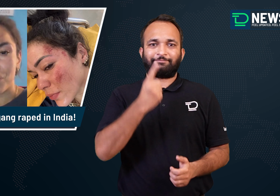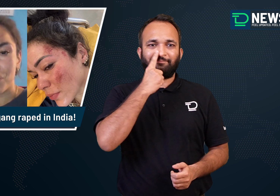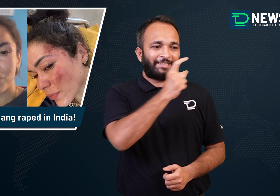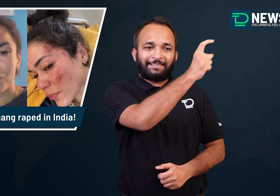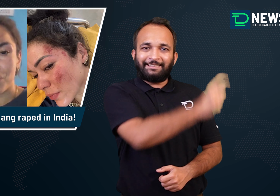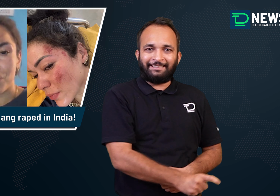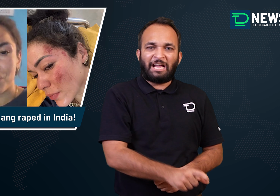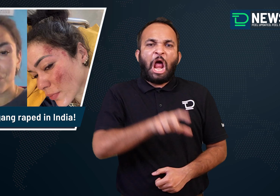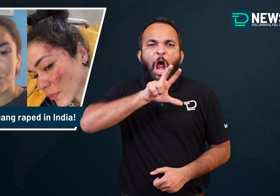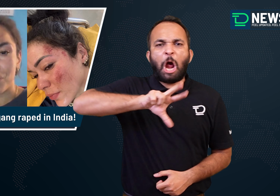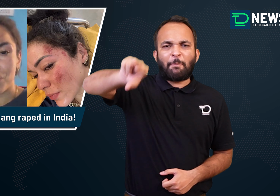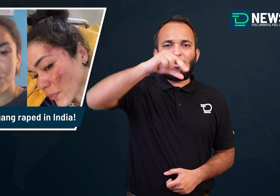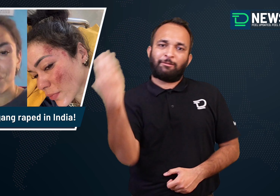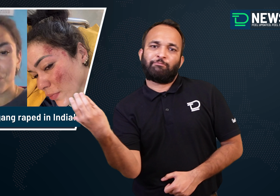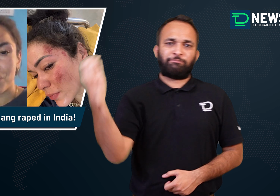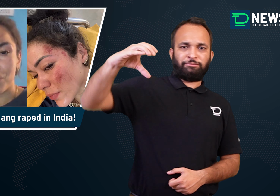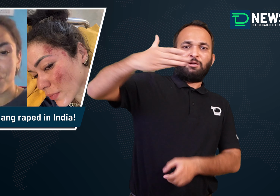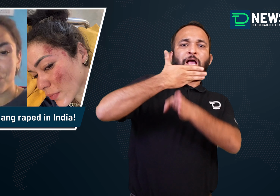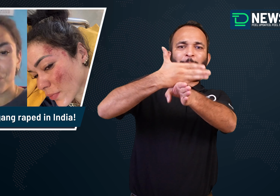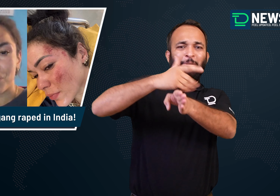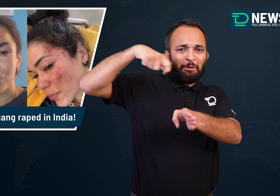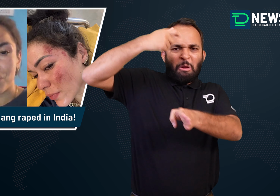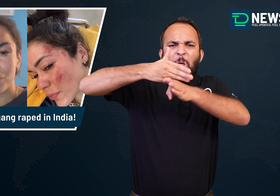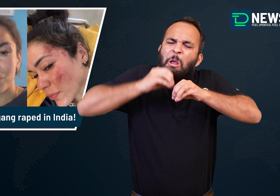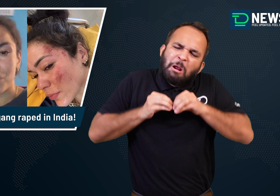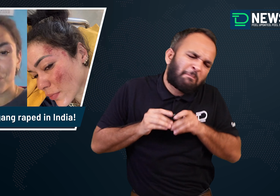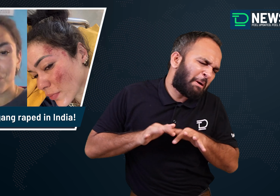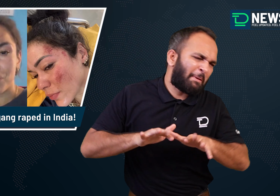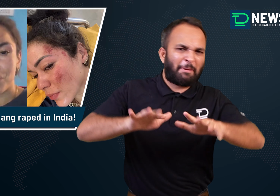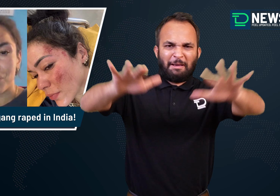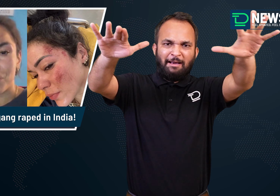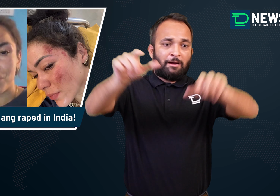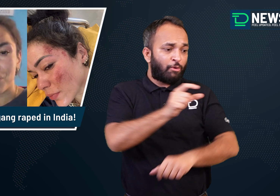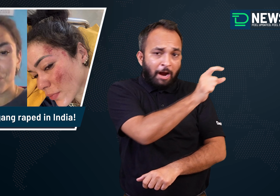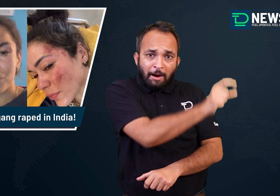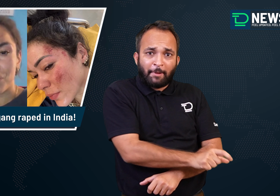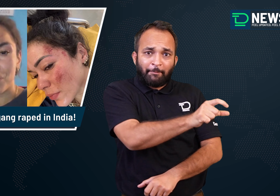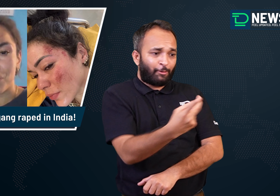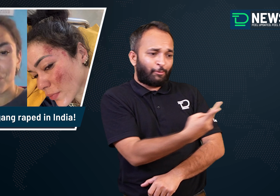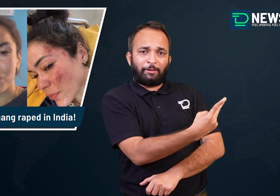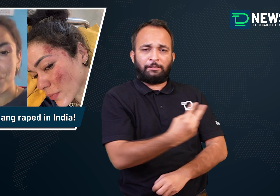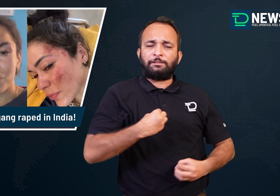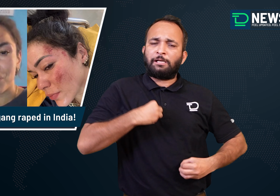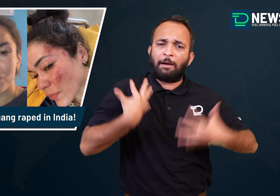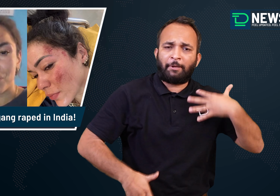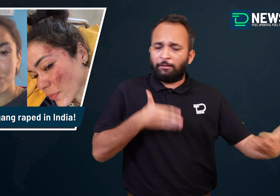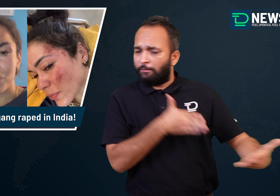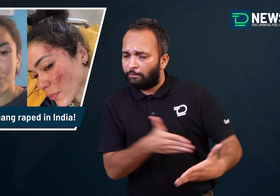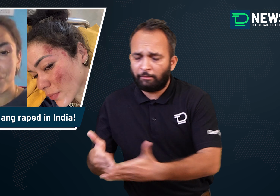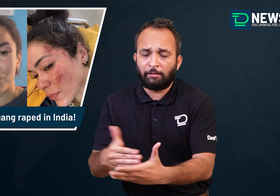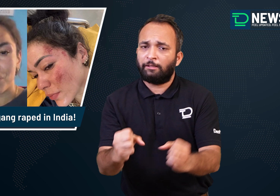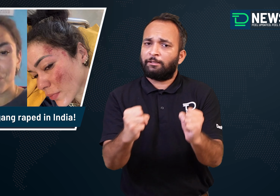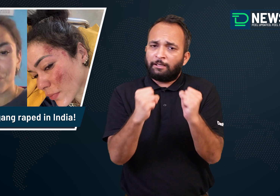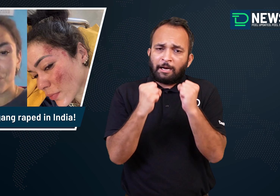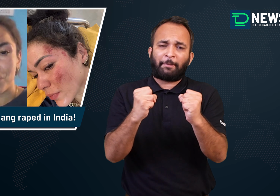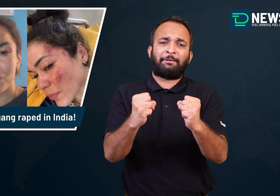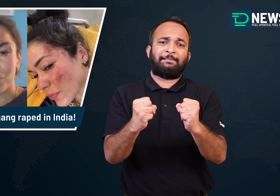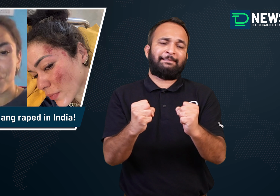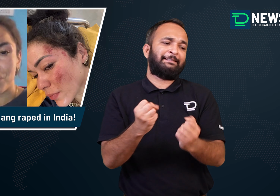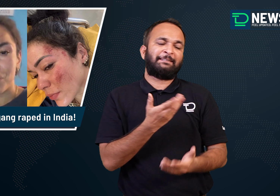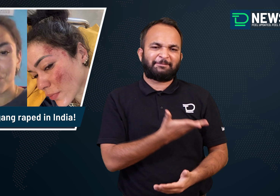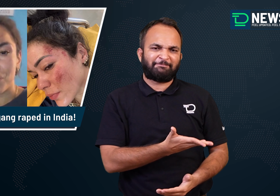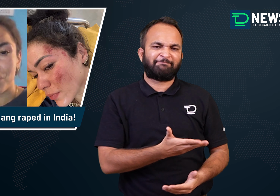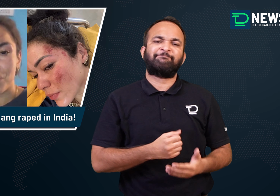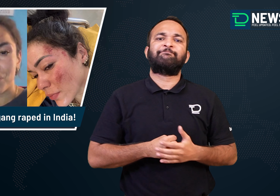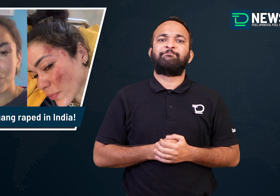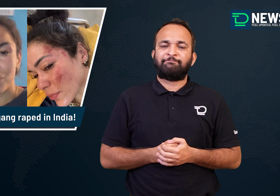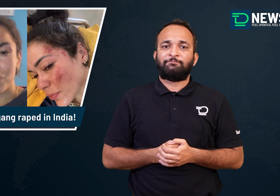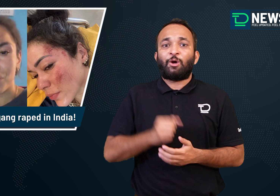It was so hard for them.